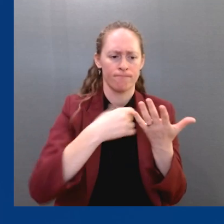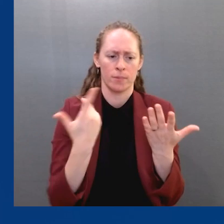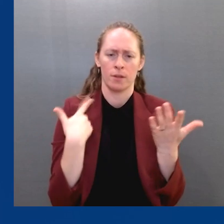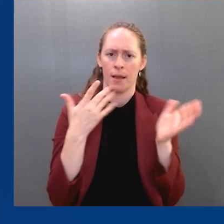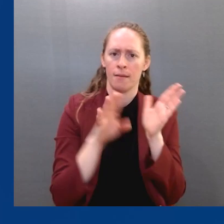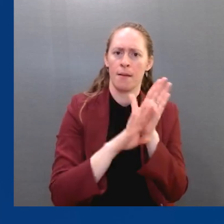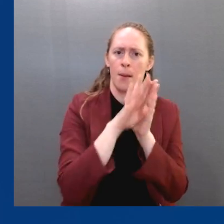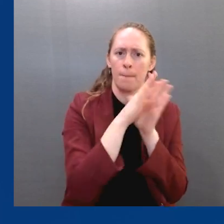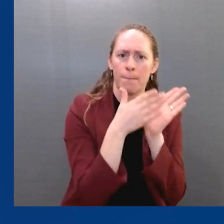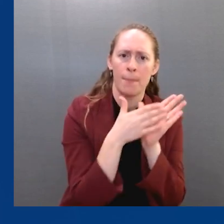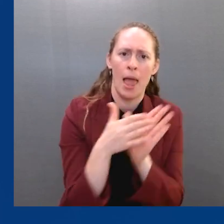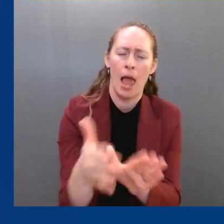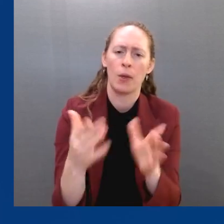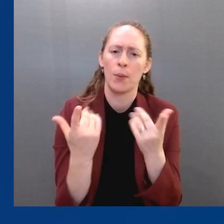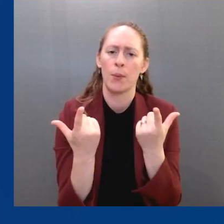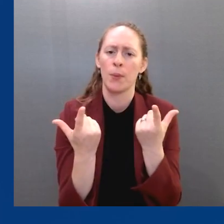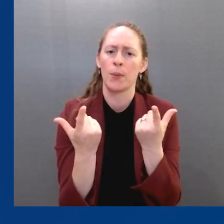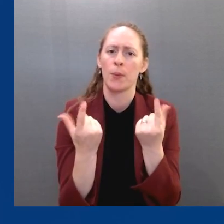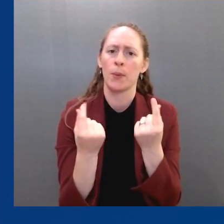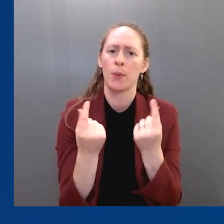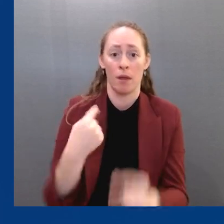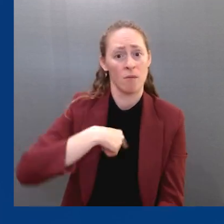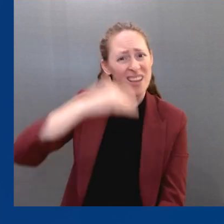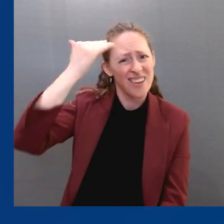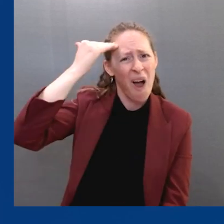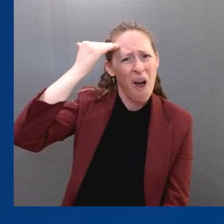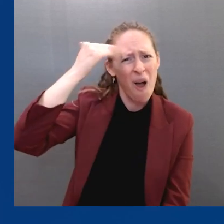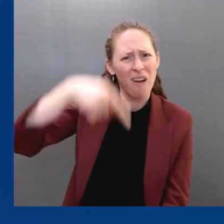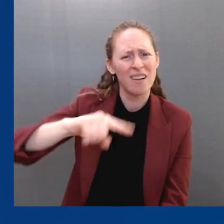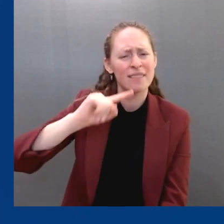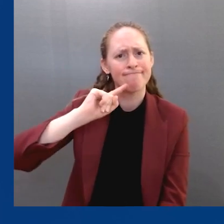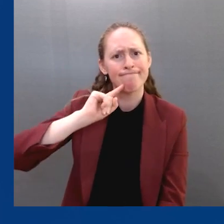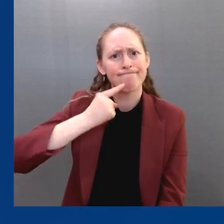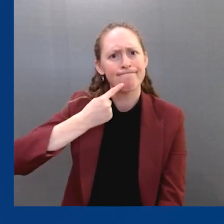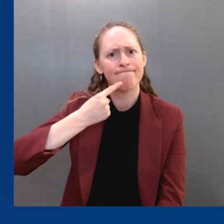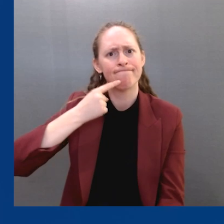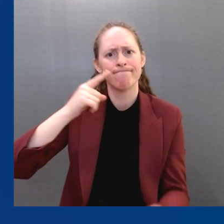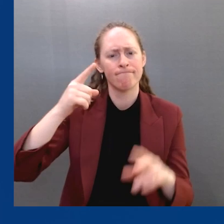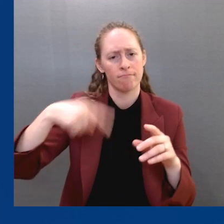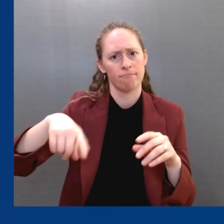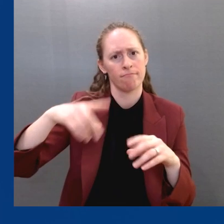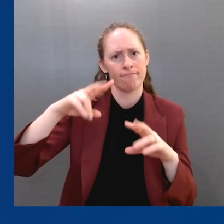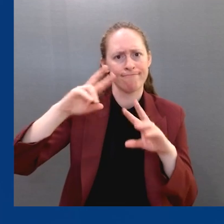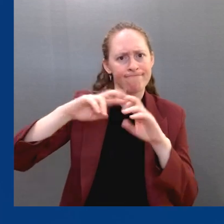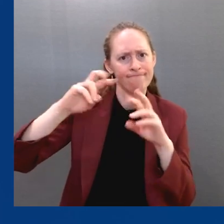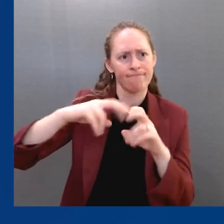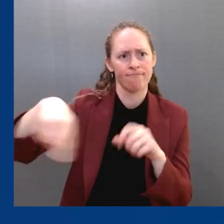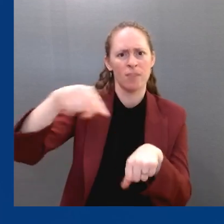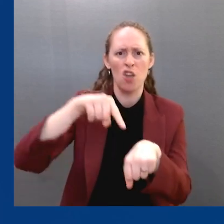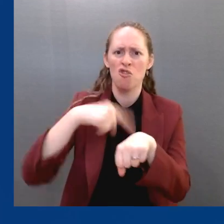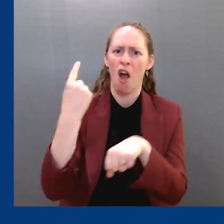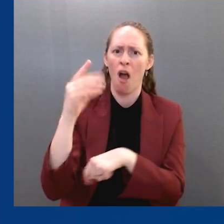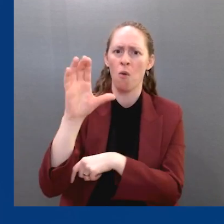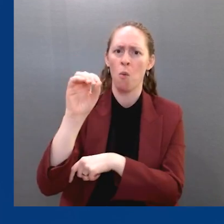take long-covid very seriously. And we have been doing an enormous amount of work to think through how do we prevent long COVID?